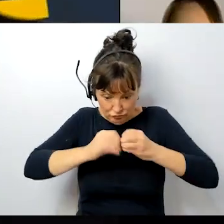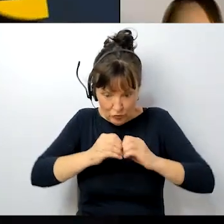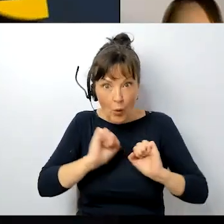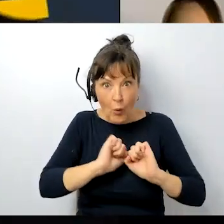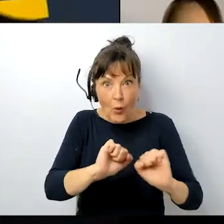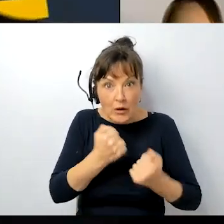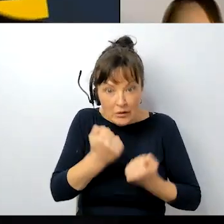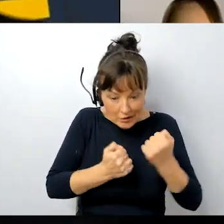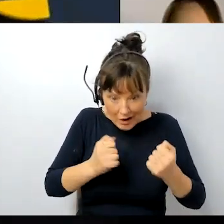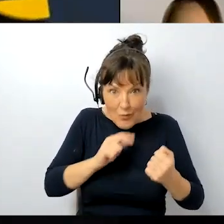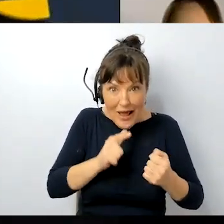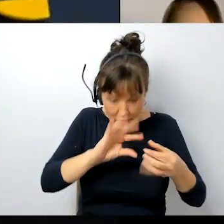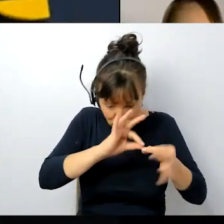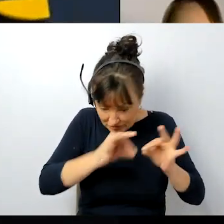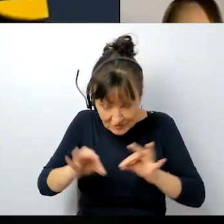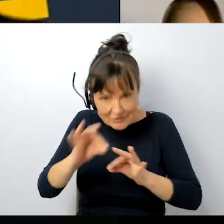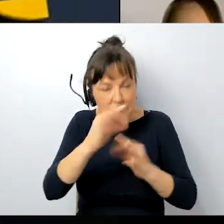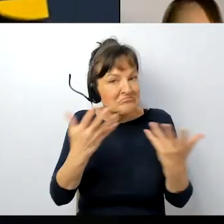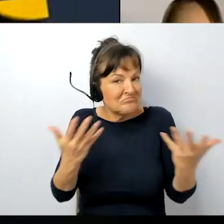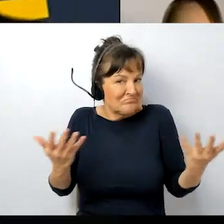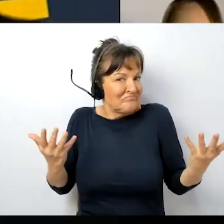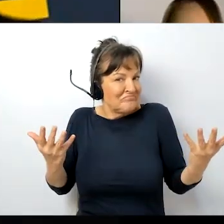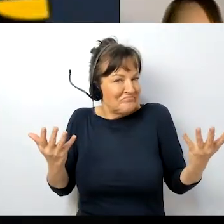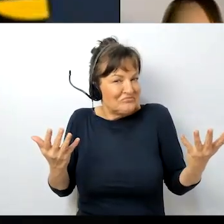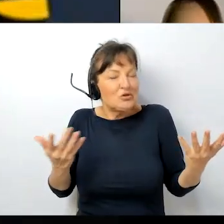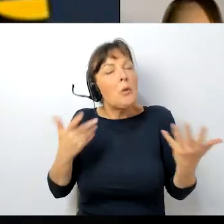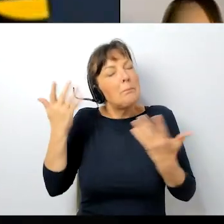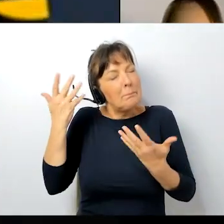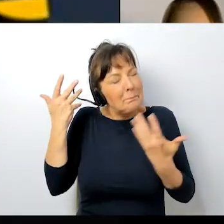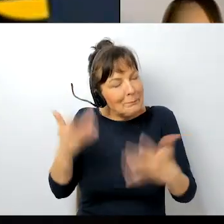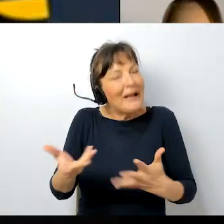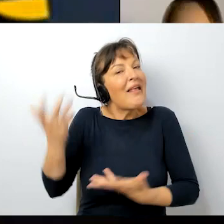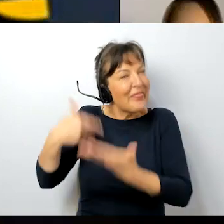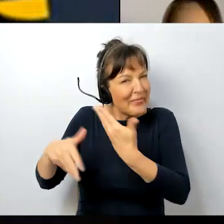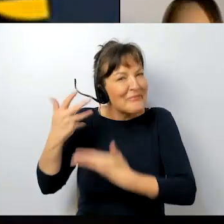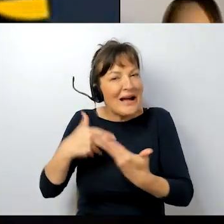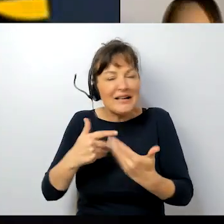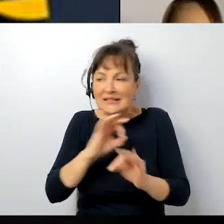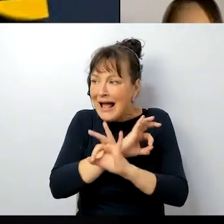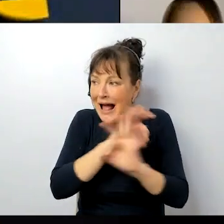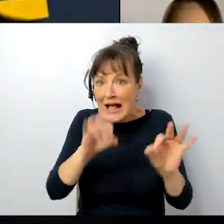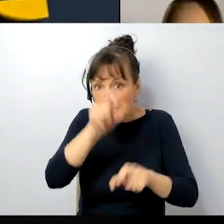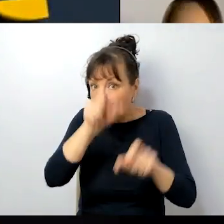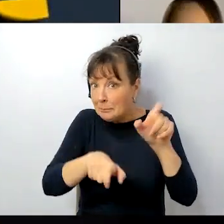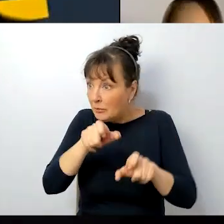or if they're in the electrical field they might have built something themselves. So we